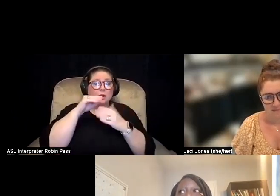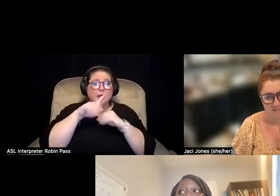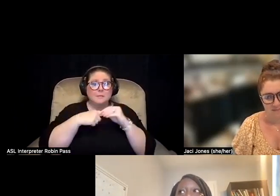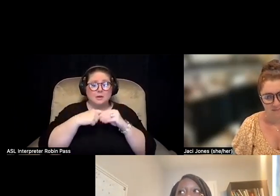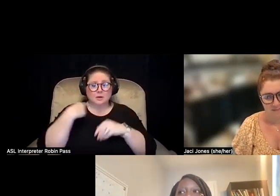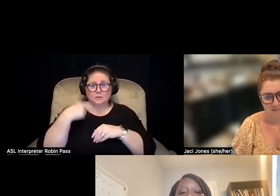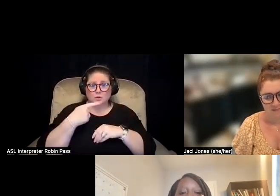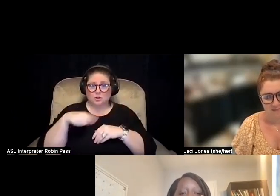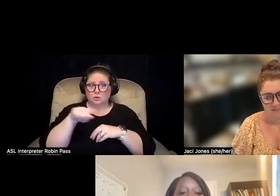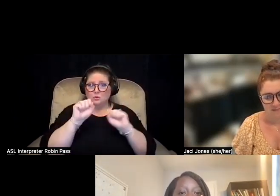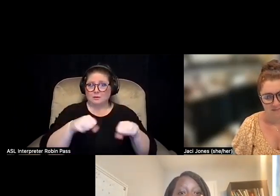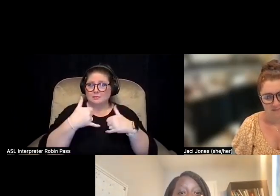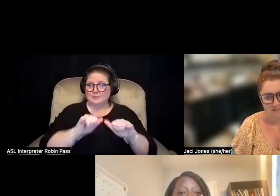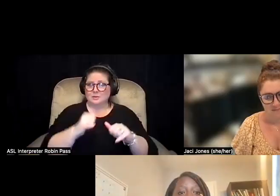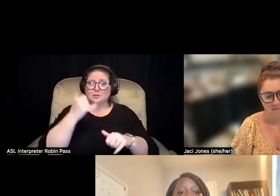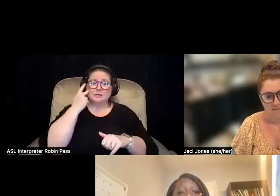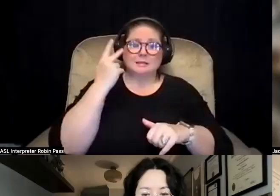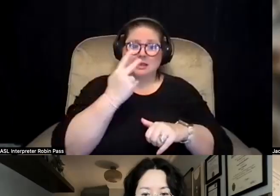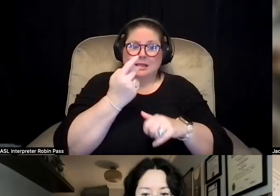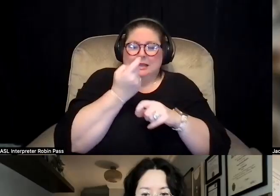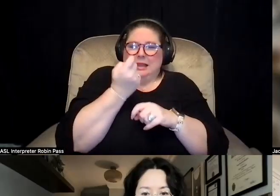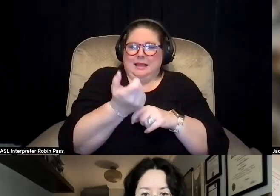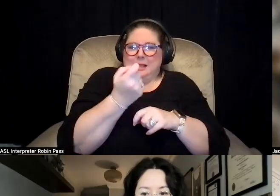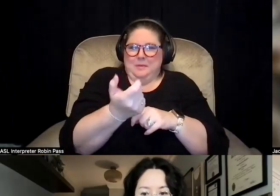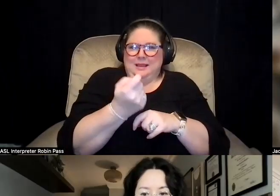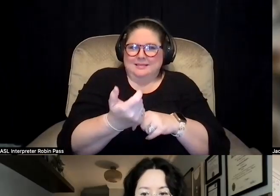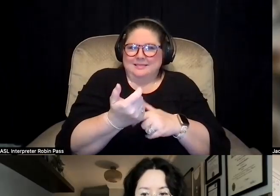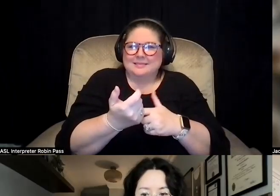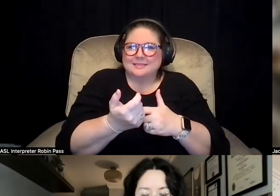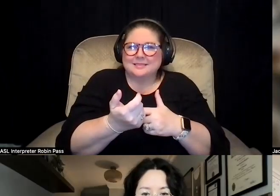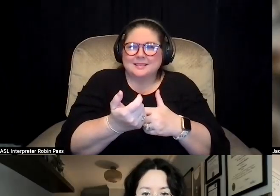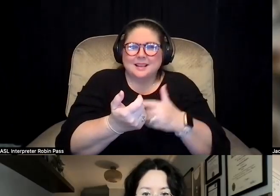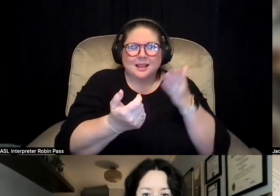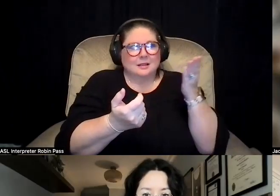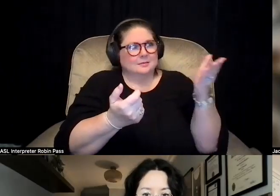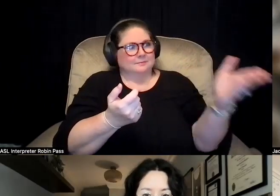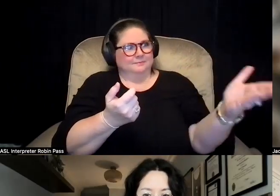see the remnants of right in front you can go down and you can visit that's different from learning